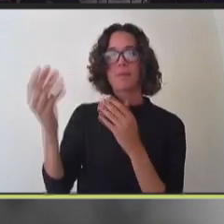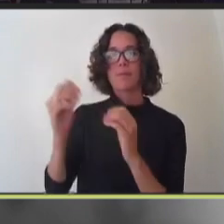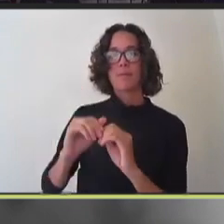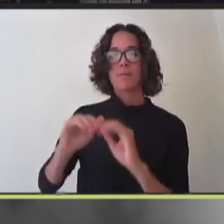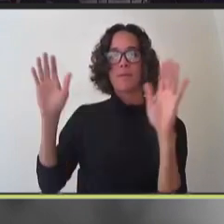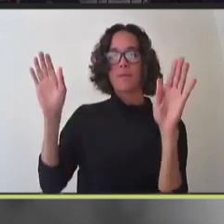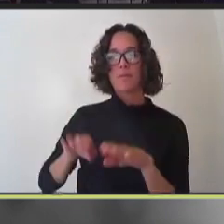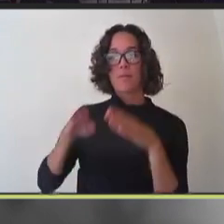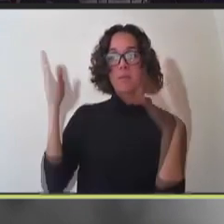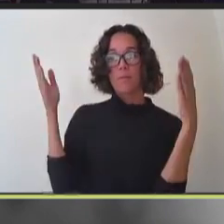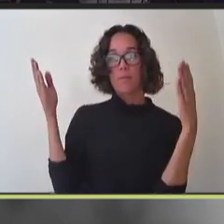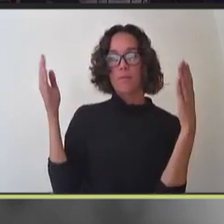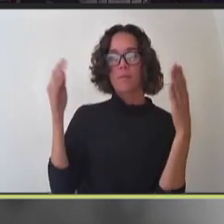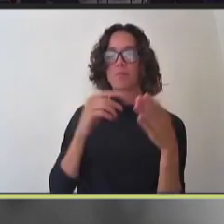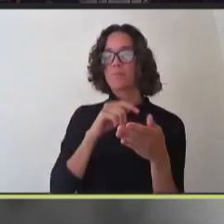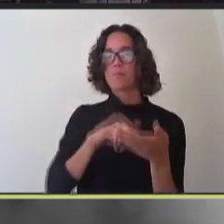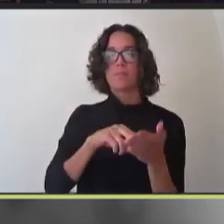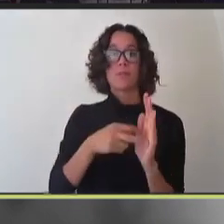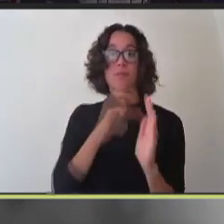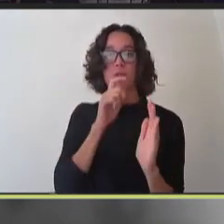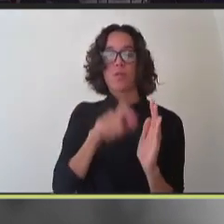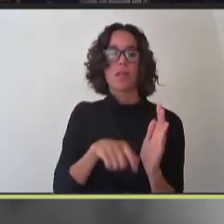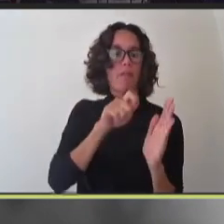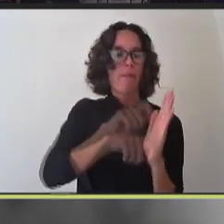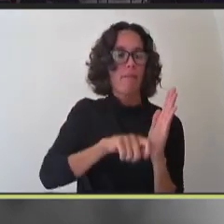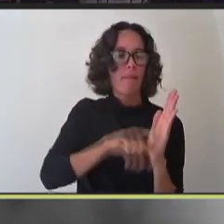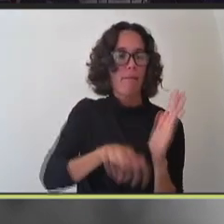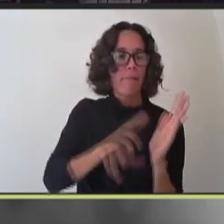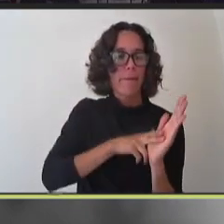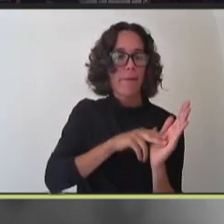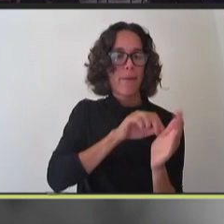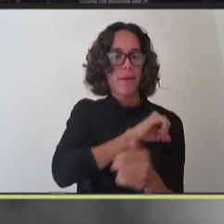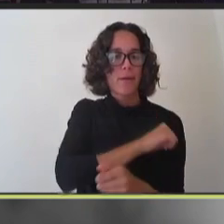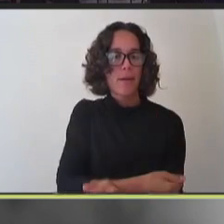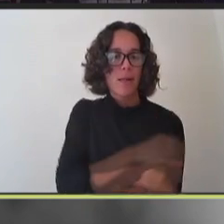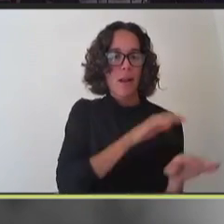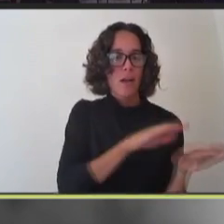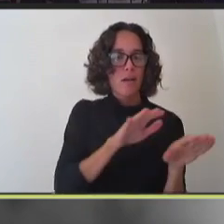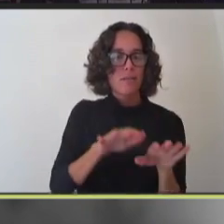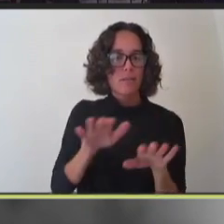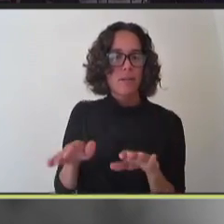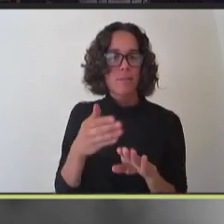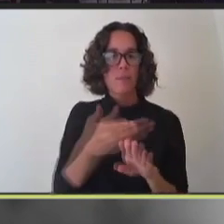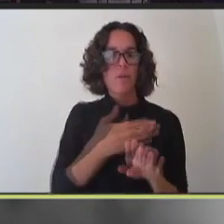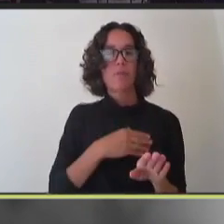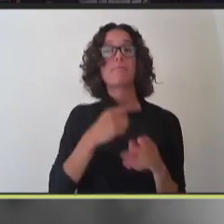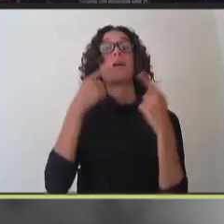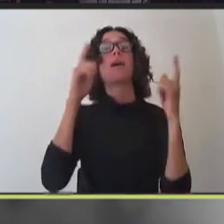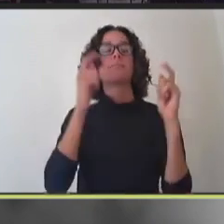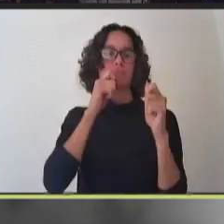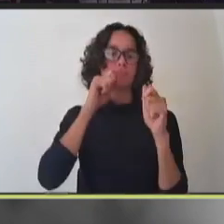get that written veteran authorization before we disclose this information through the IZ Gateway.